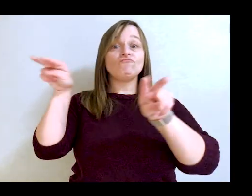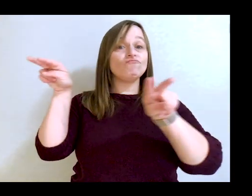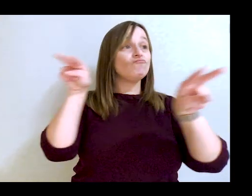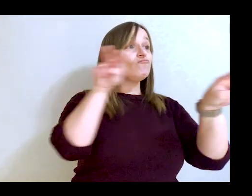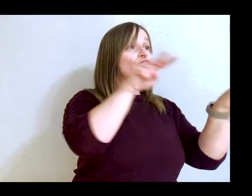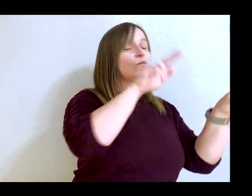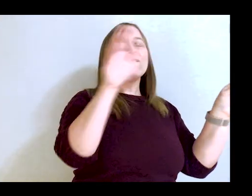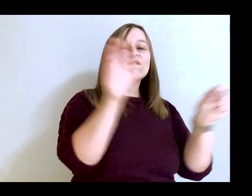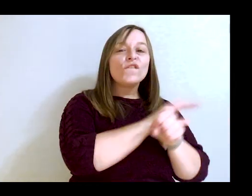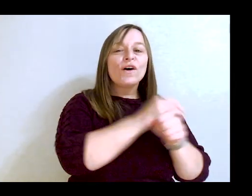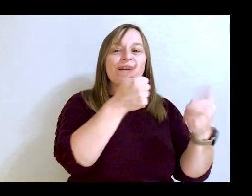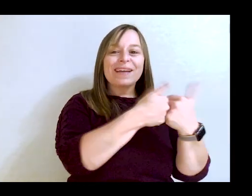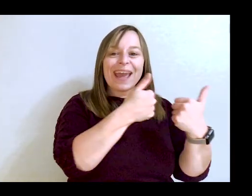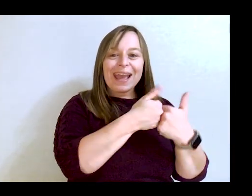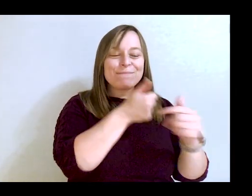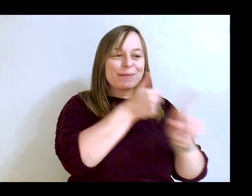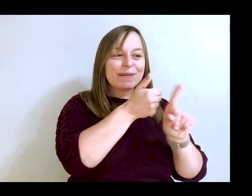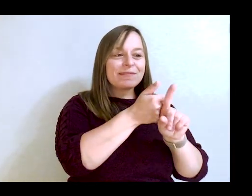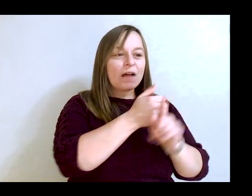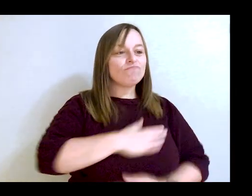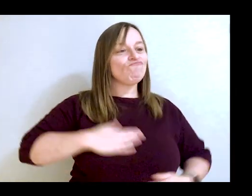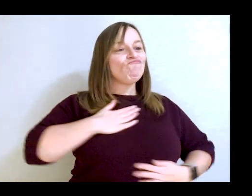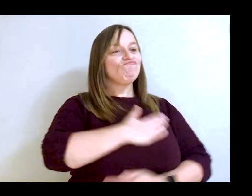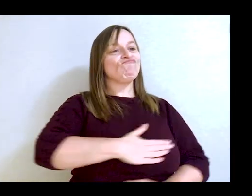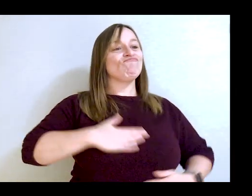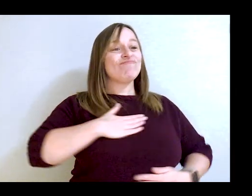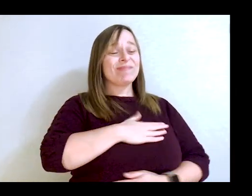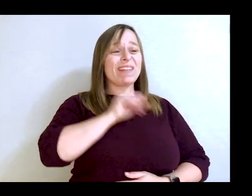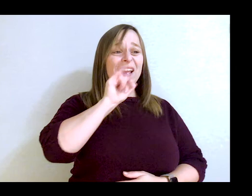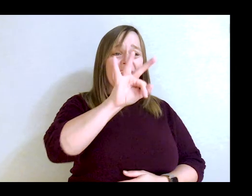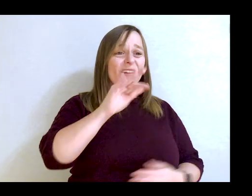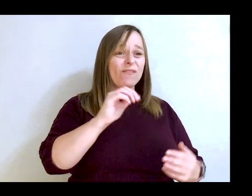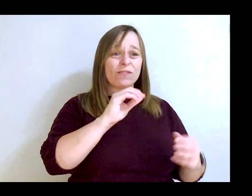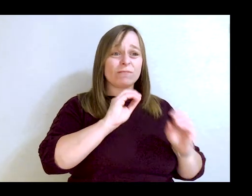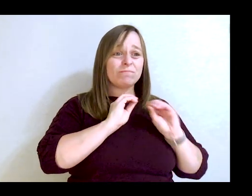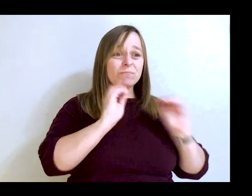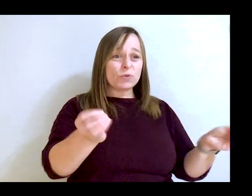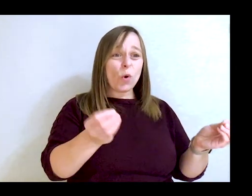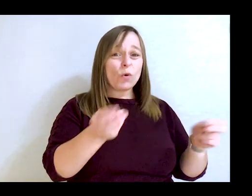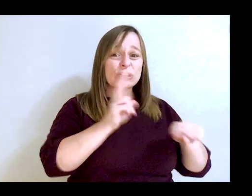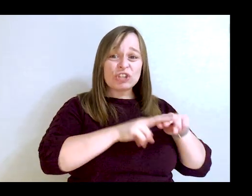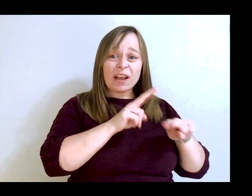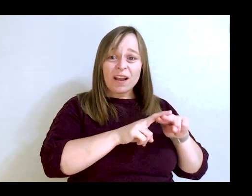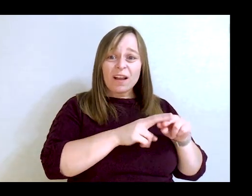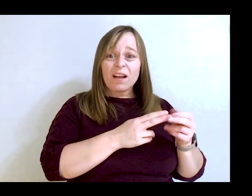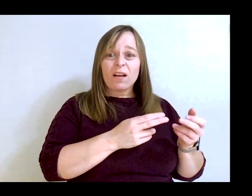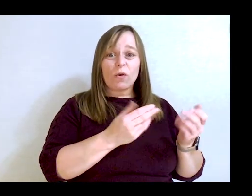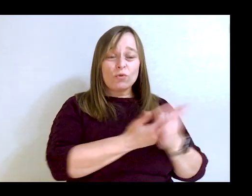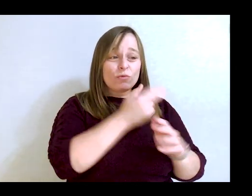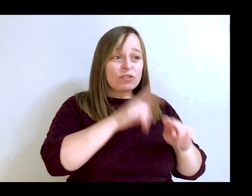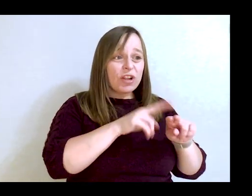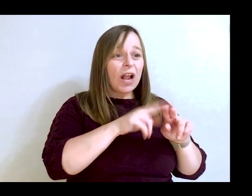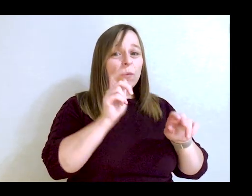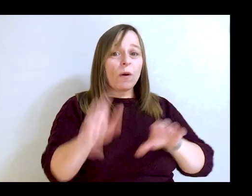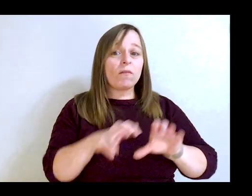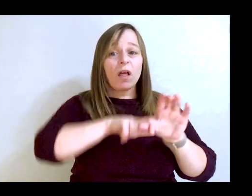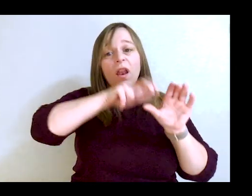to enjoy that entire game whereas he wouldn't have had that unless we lifted him out of his chair, tried to position him, and he would have been